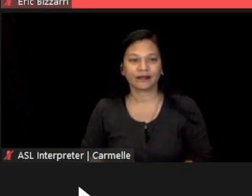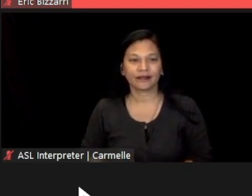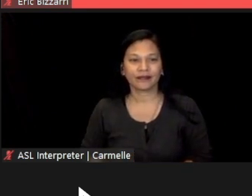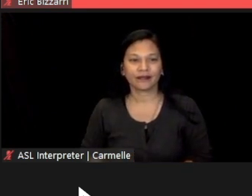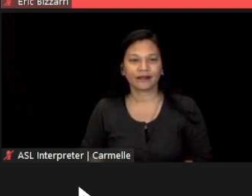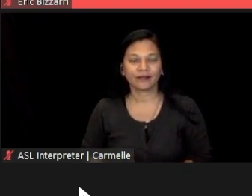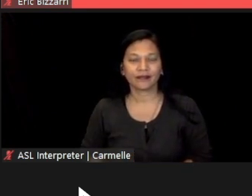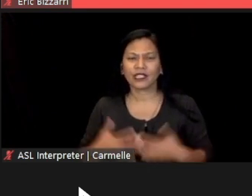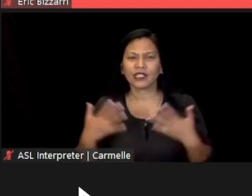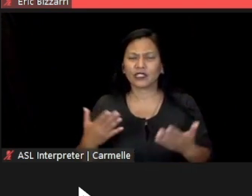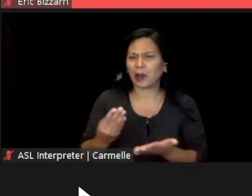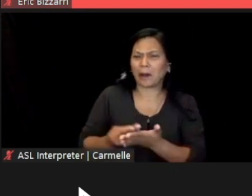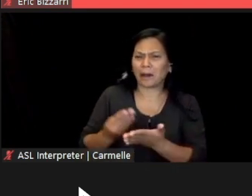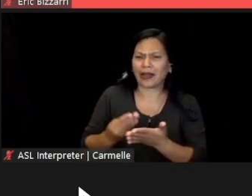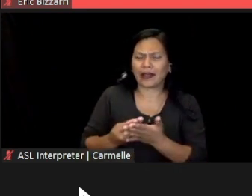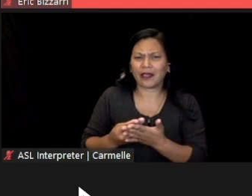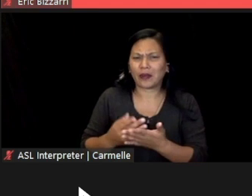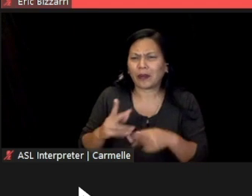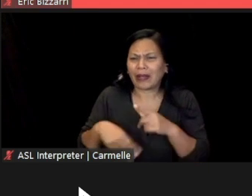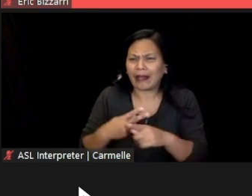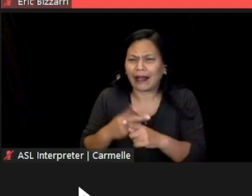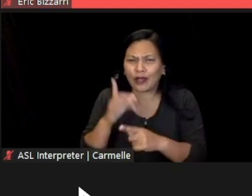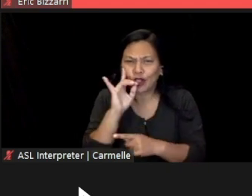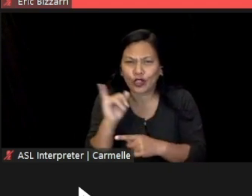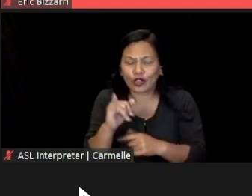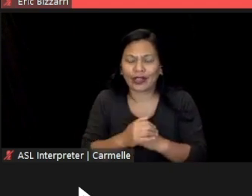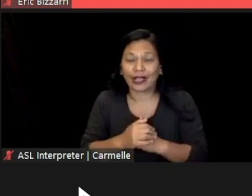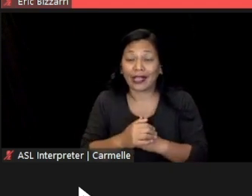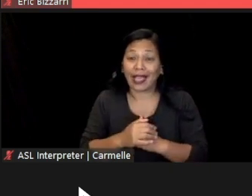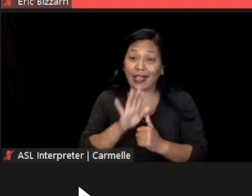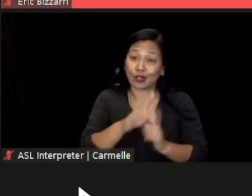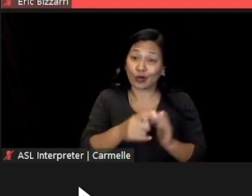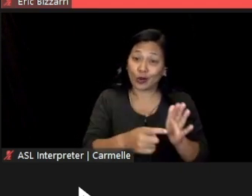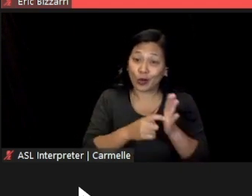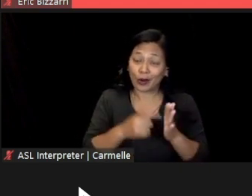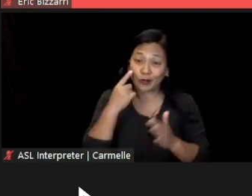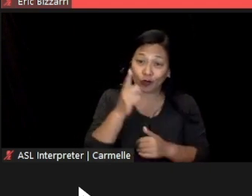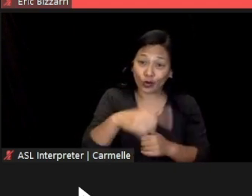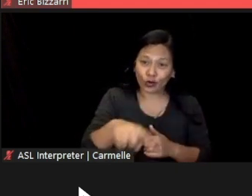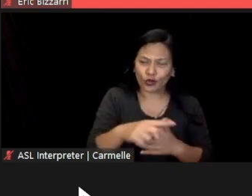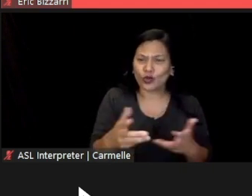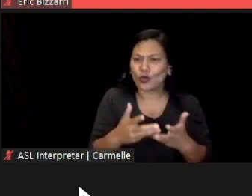What type of money are we giving you and in what, what are the strings that are attached to that money? I think it comes up a lot.